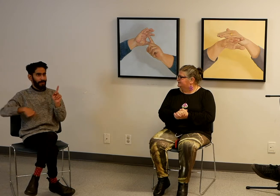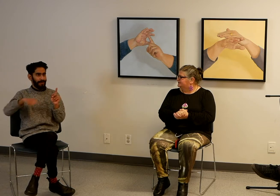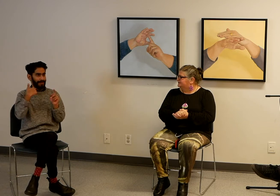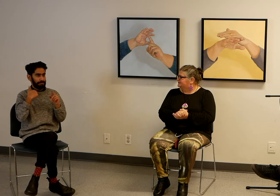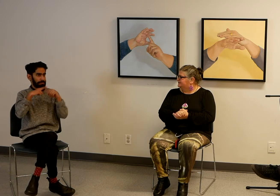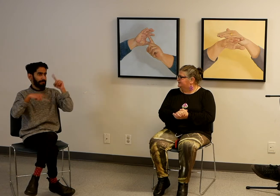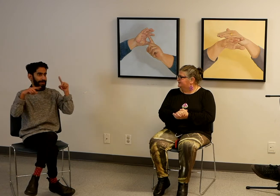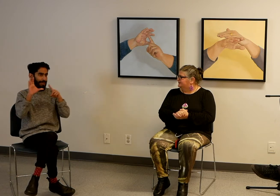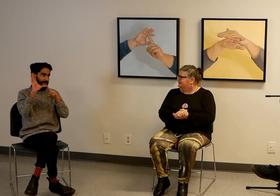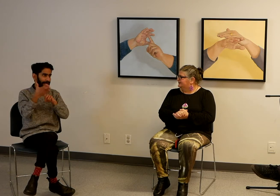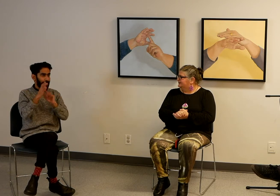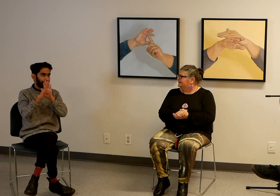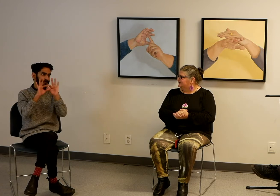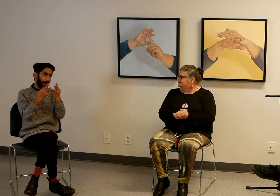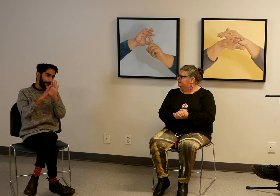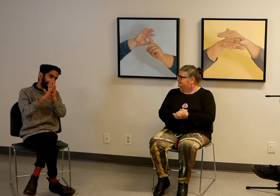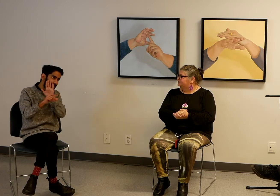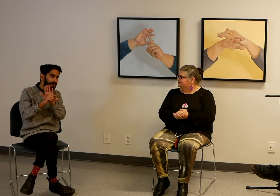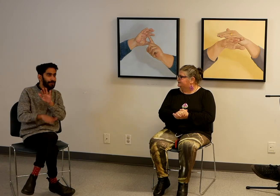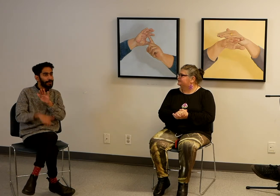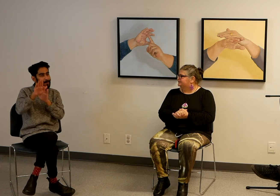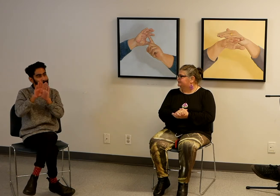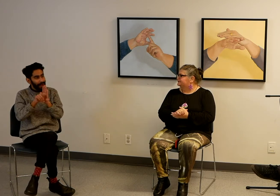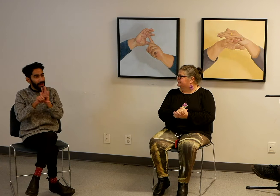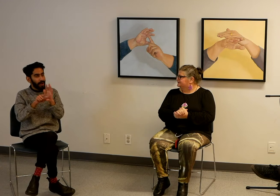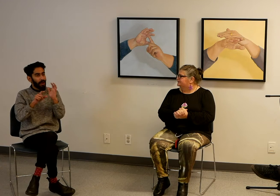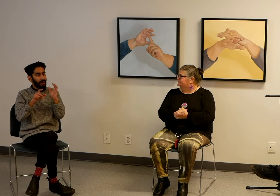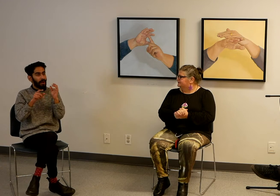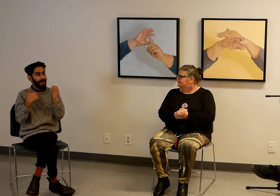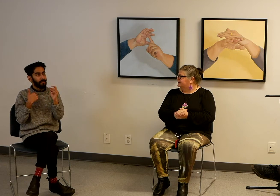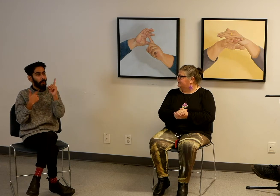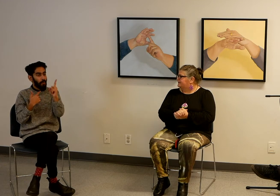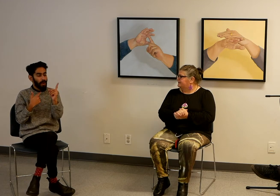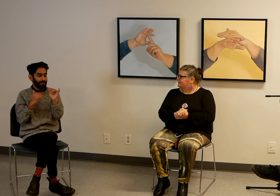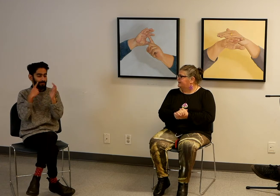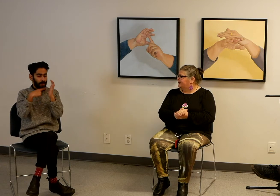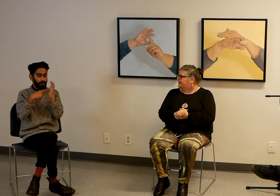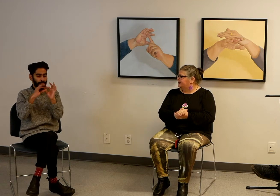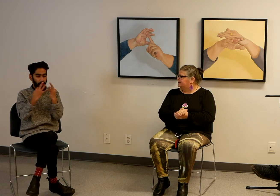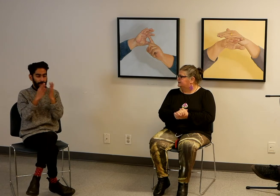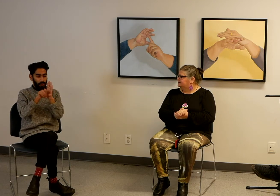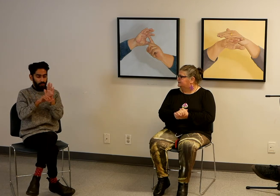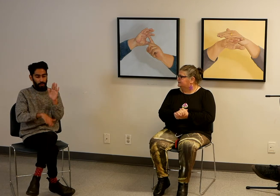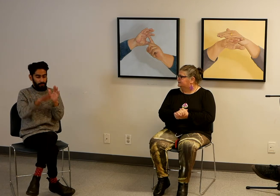I think because people often, I mean, there's so many diverse cultures, backgrounds, ethnicities, the ways that people grow up.